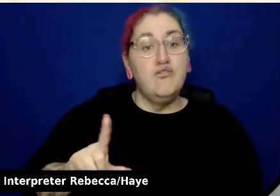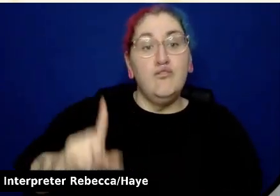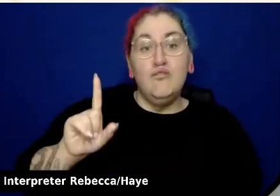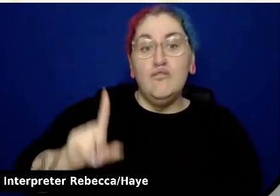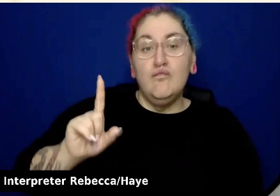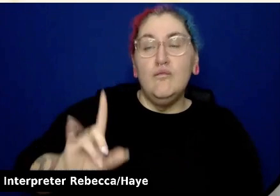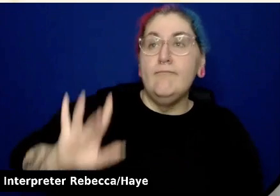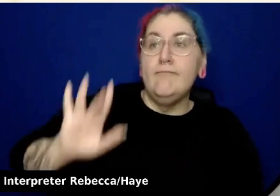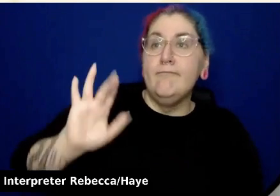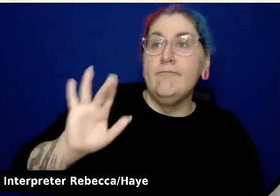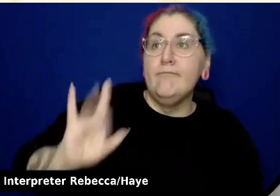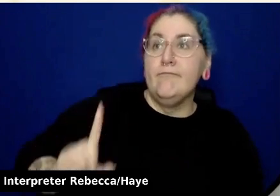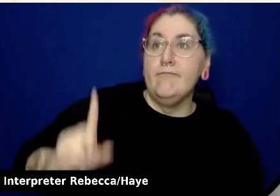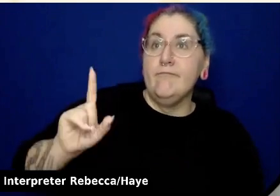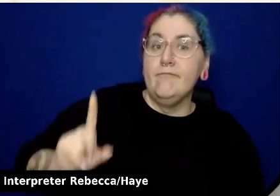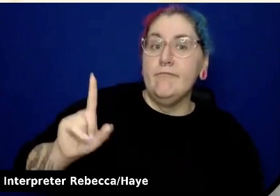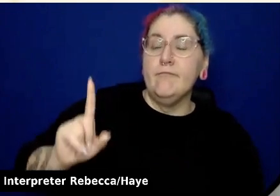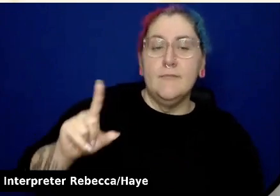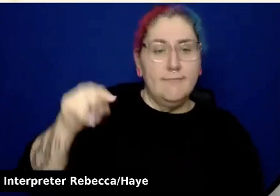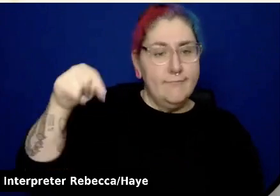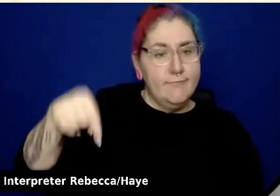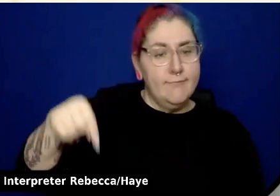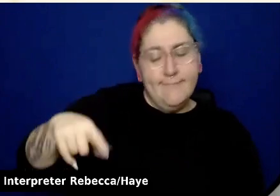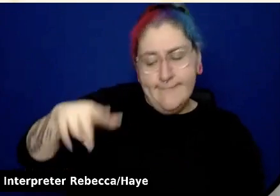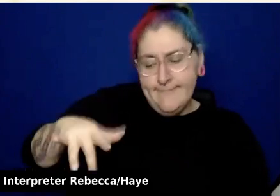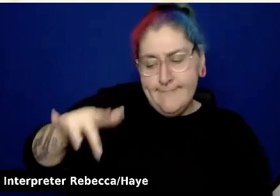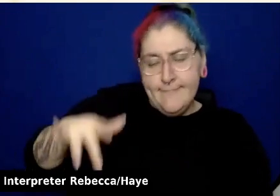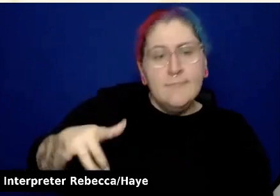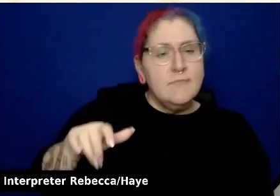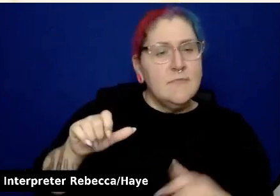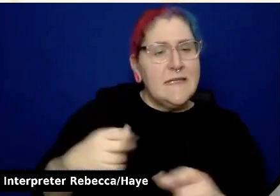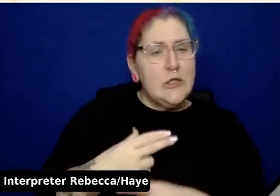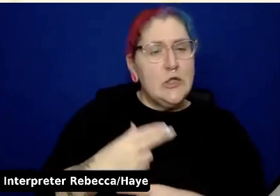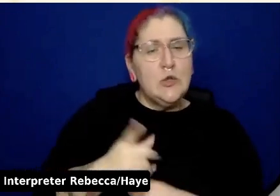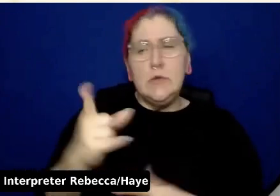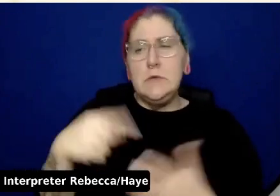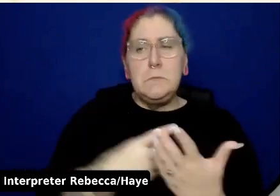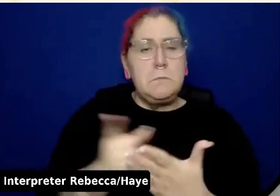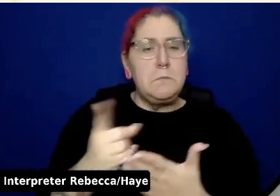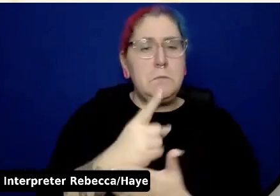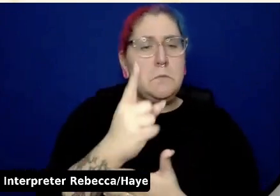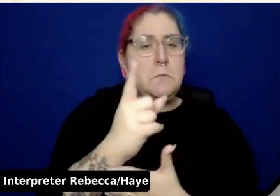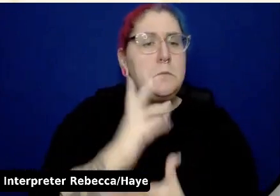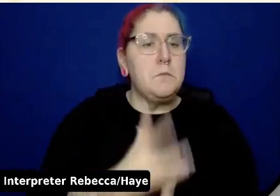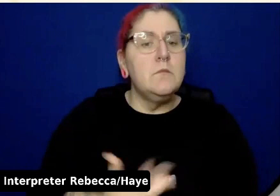So for the typical site navigations with an expandable group of links, disclosure patterns should be used.